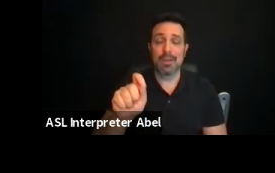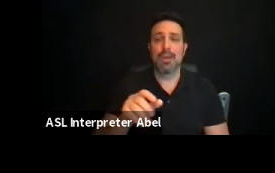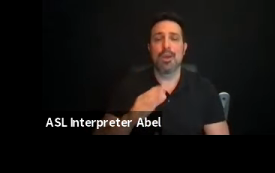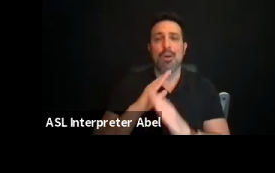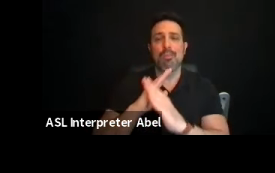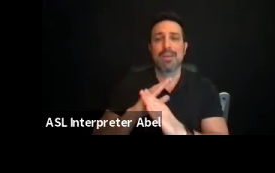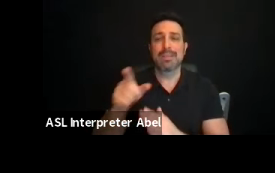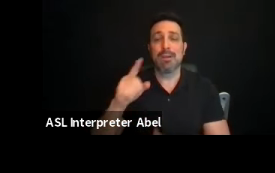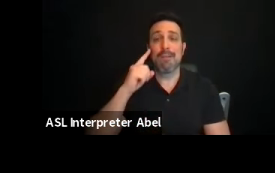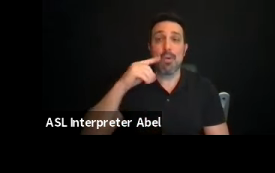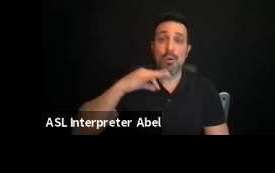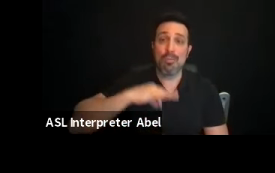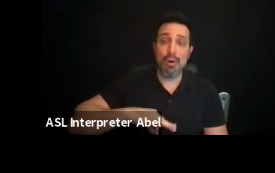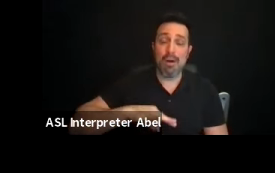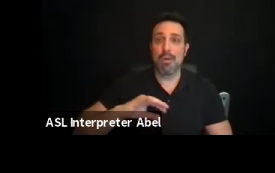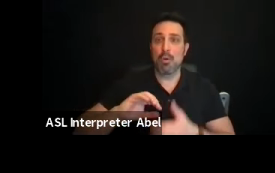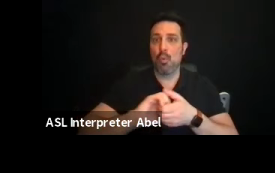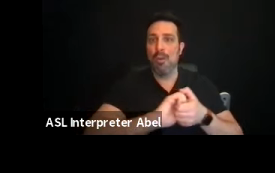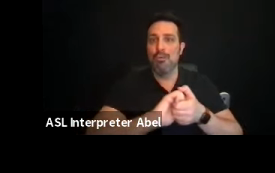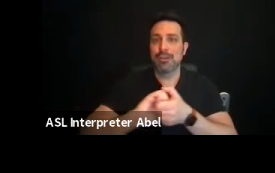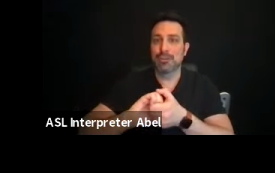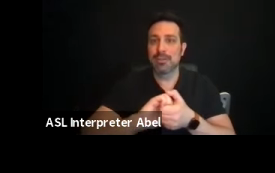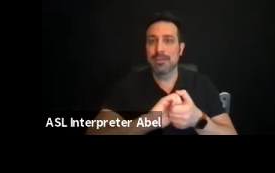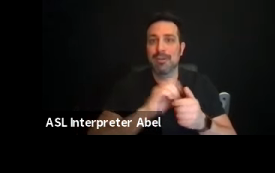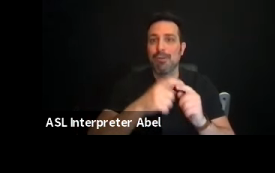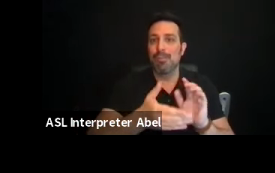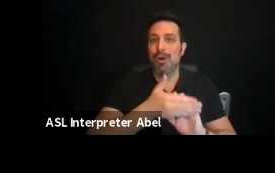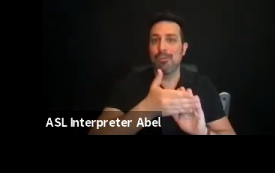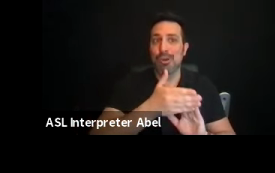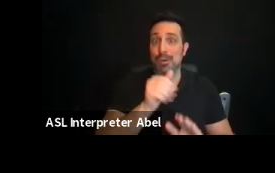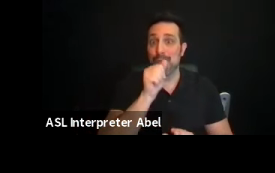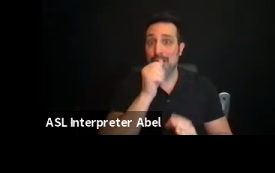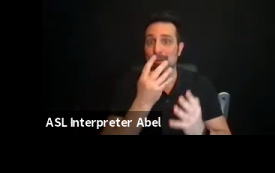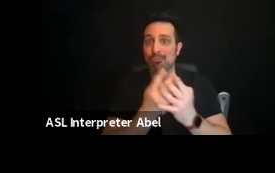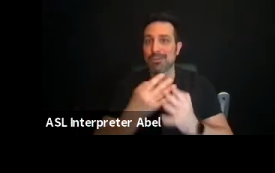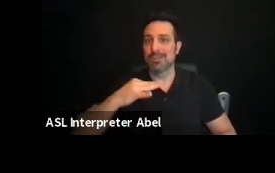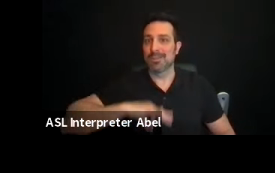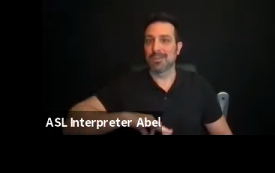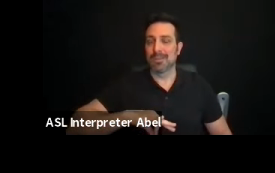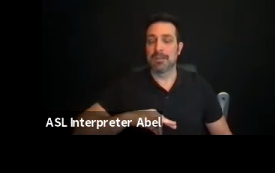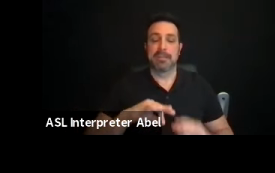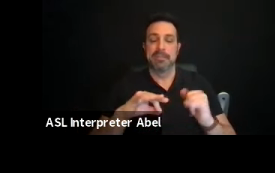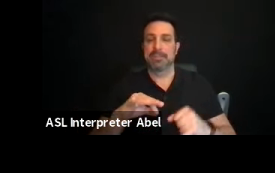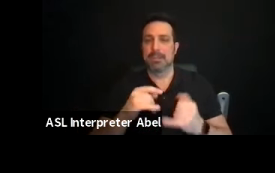it goes one step further which leads me to the fourth point which prohibits private detention